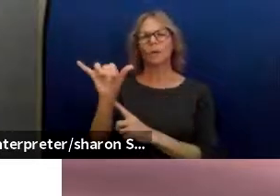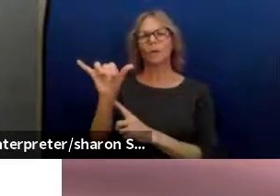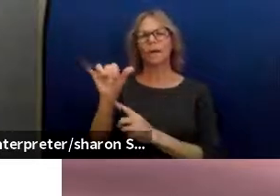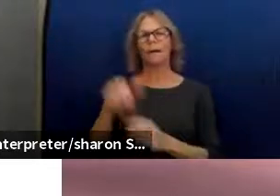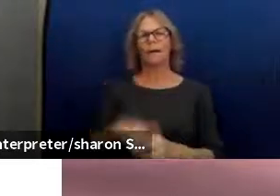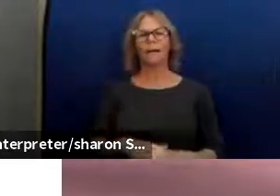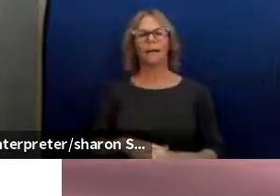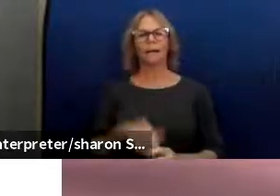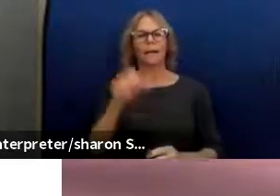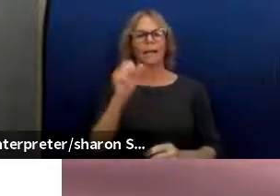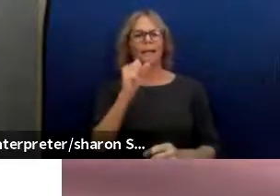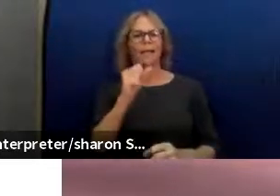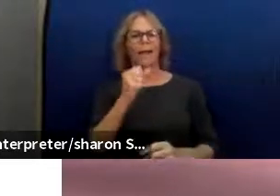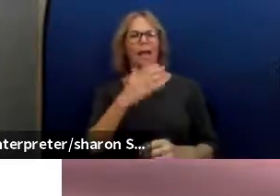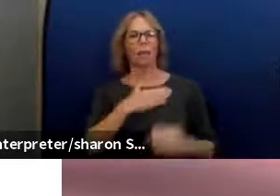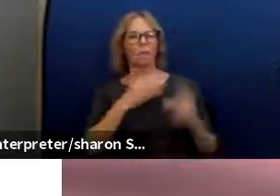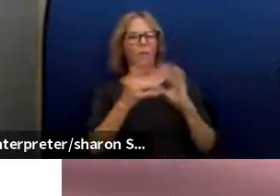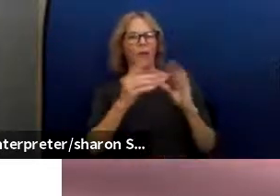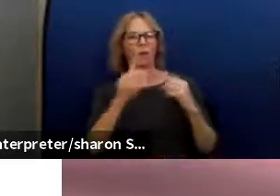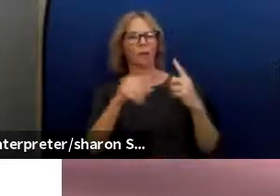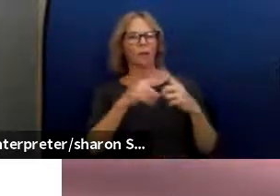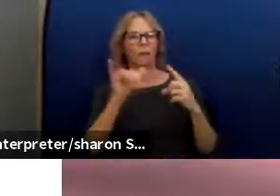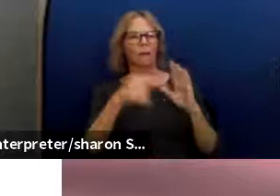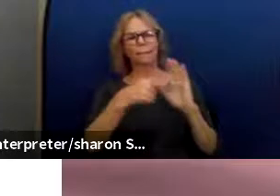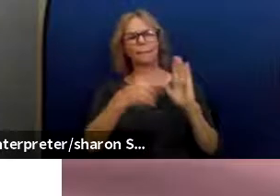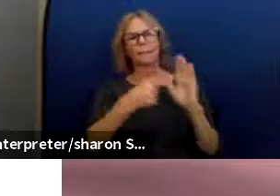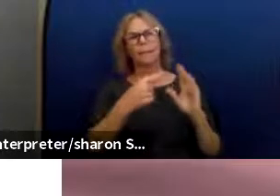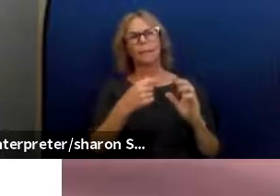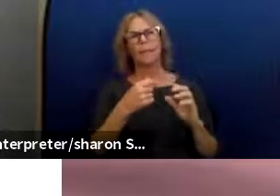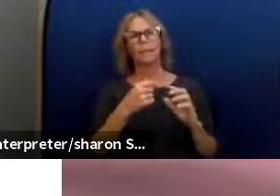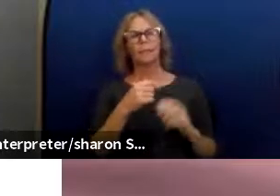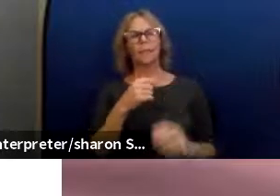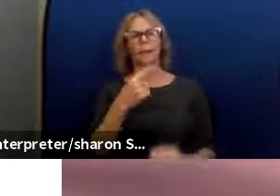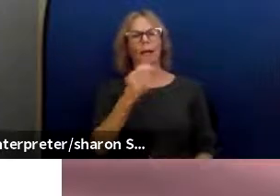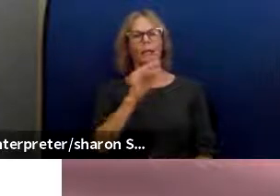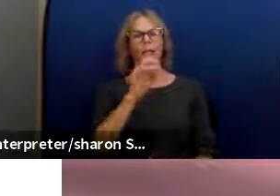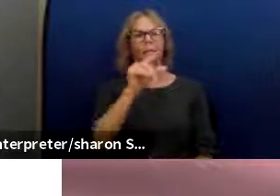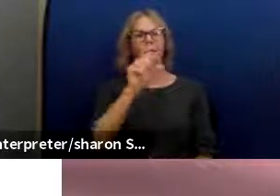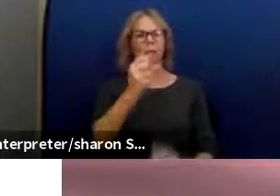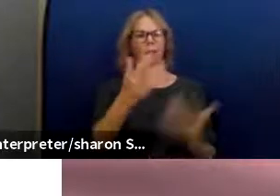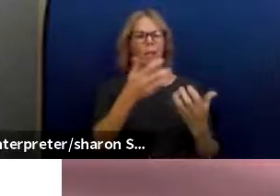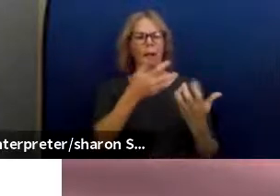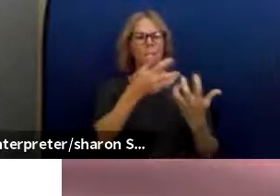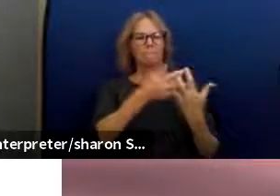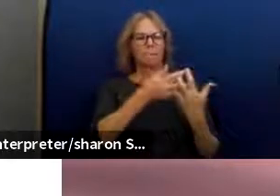Jacqueline Alvarez: Yeah, it was. My comment was just about like sometimes, like your genitals might match a specific conferred